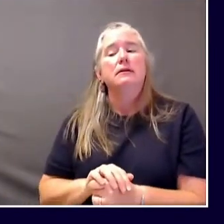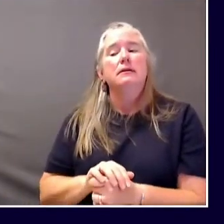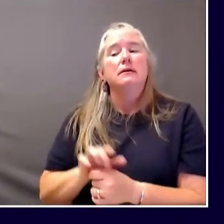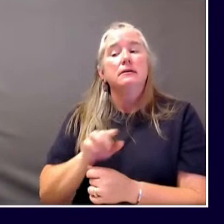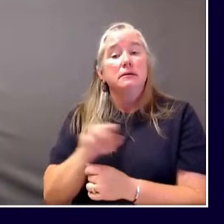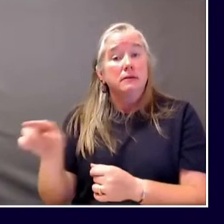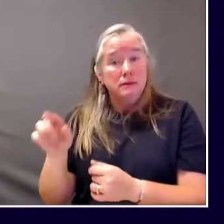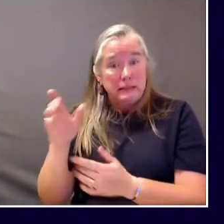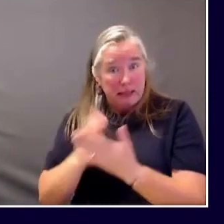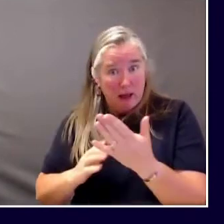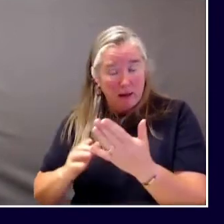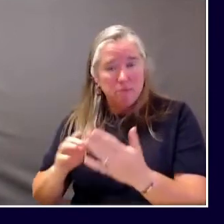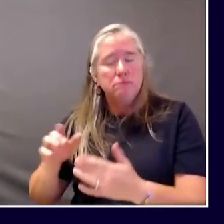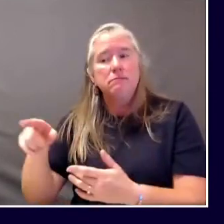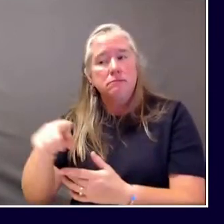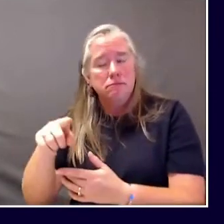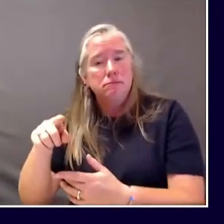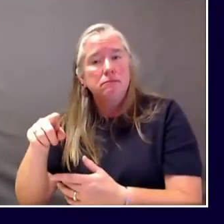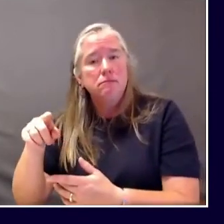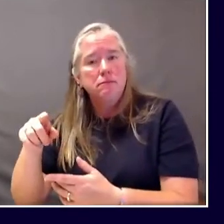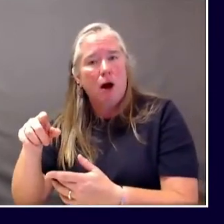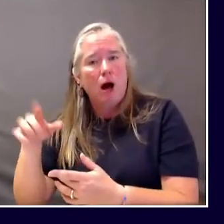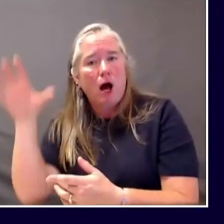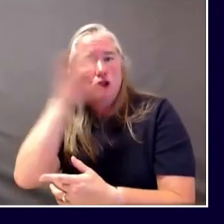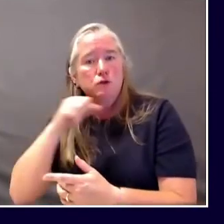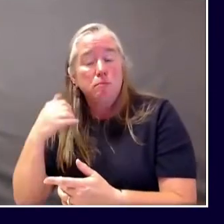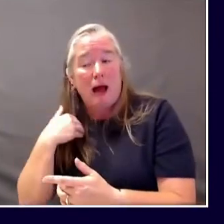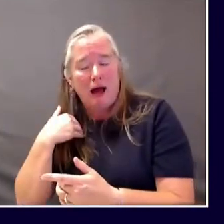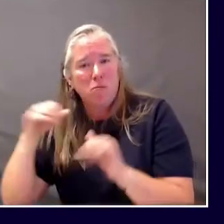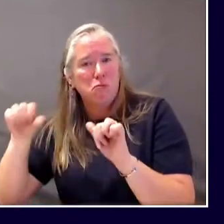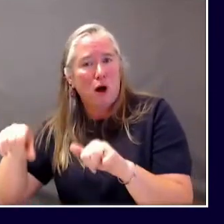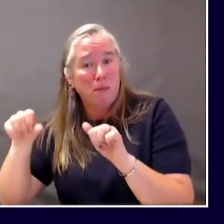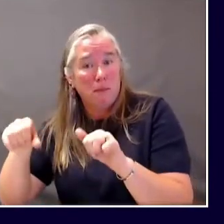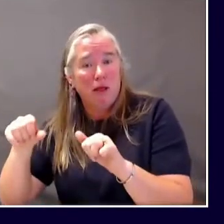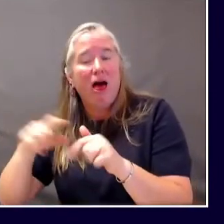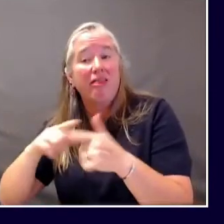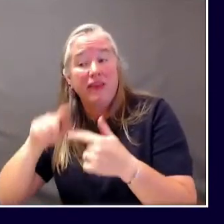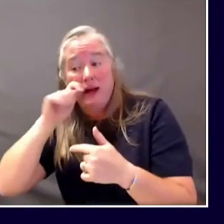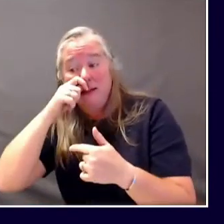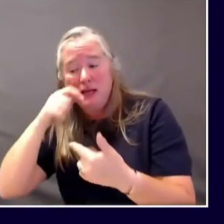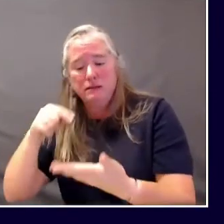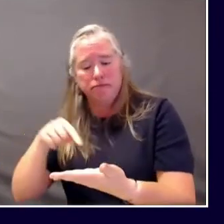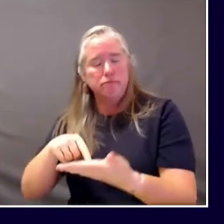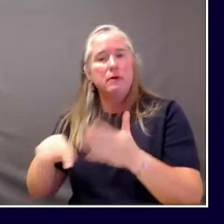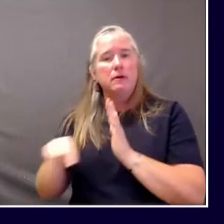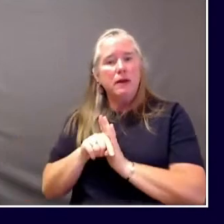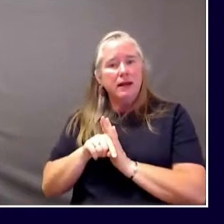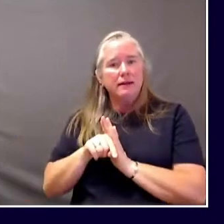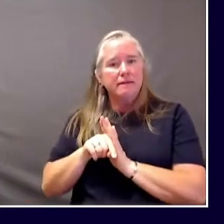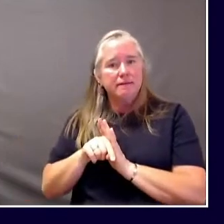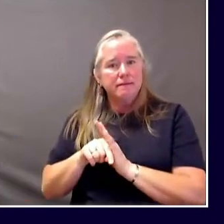who it turns out have tested negative as one example and so